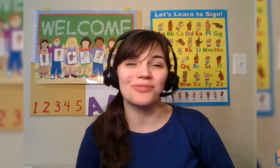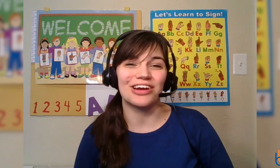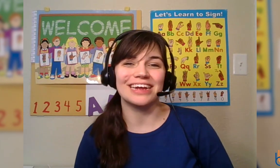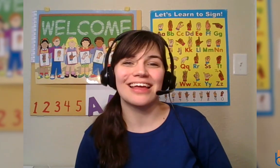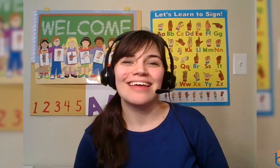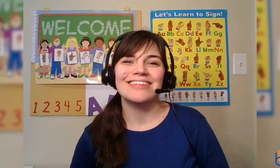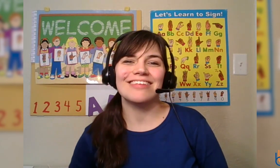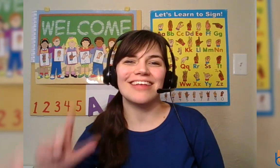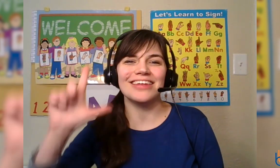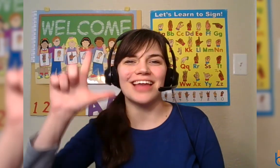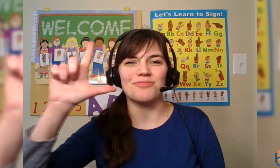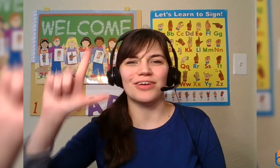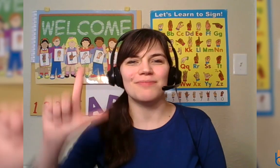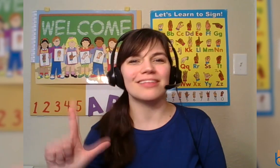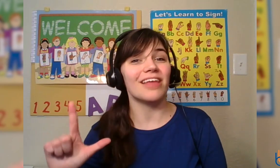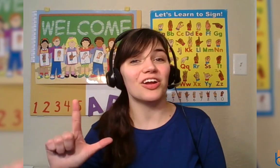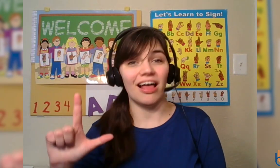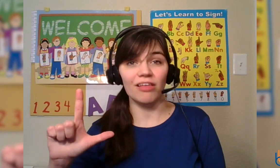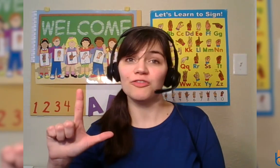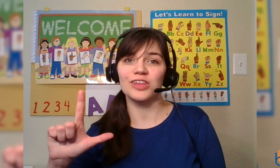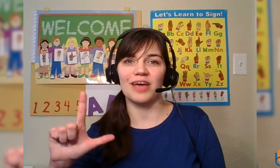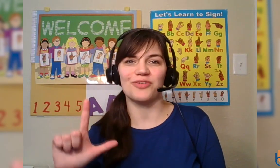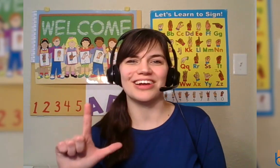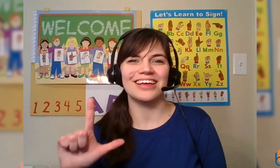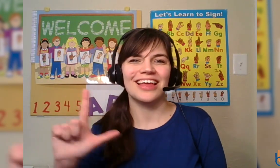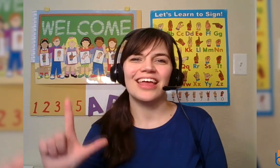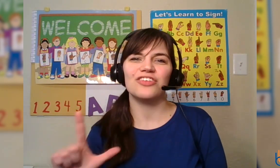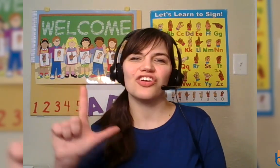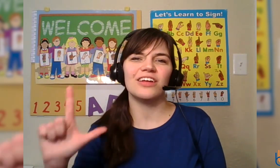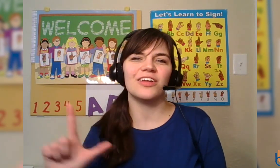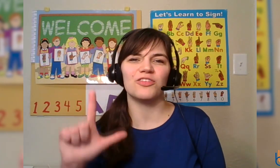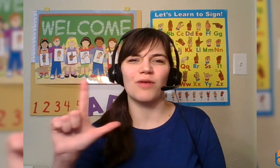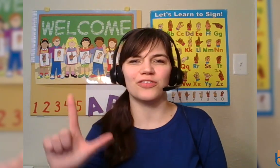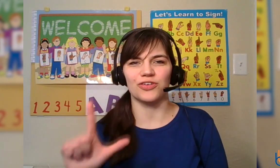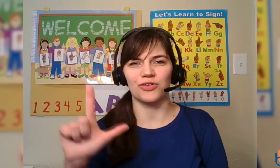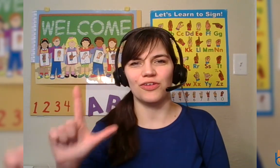To sign library, make the letter L for library and turn it in a small circle: